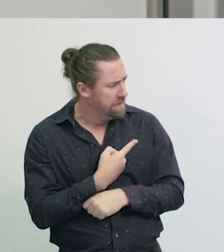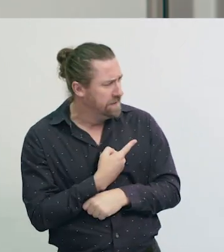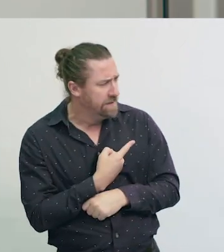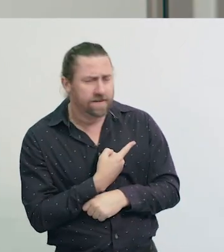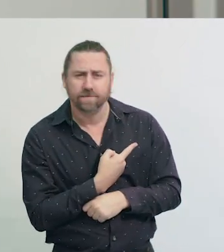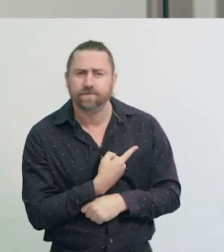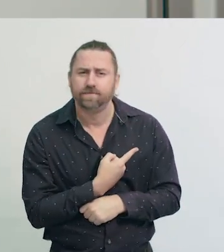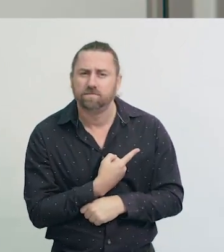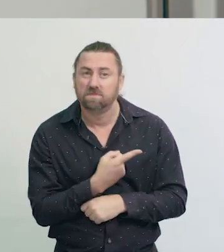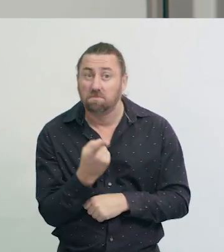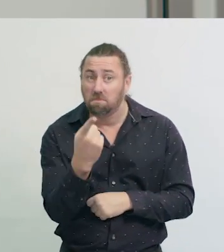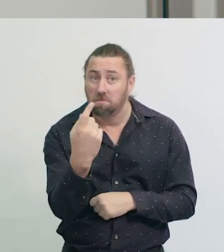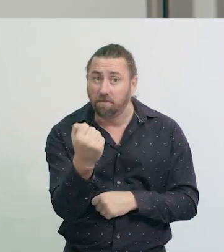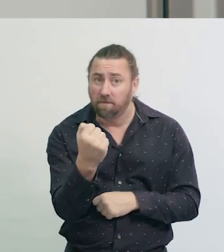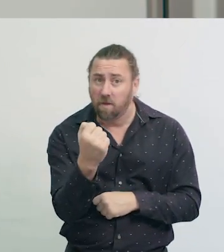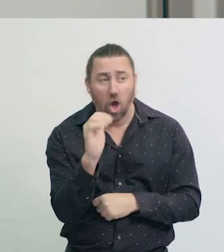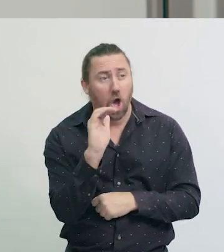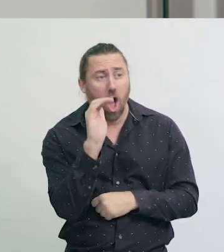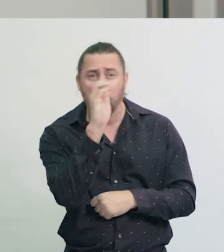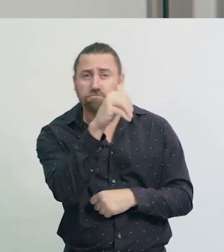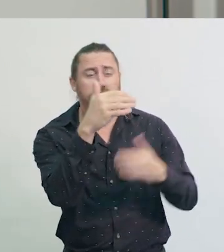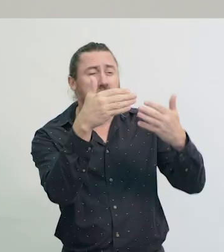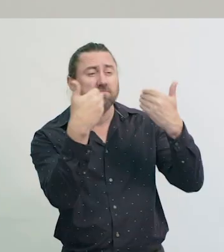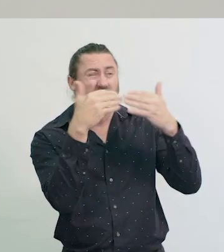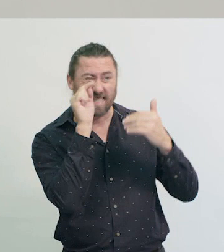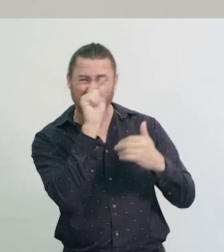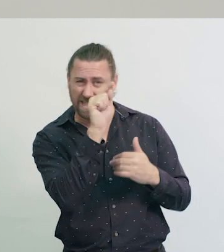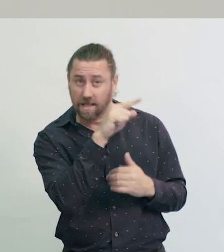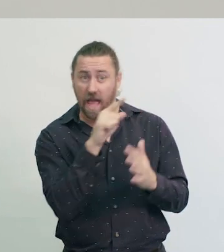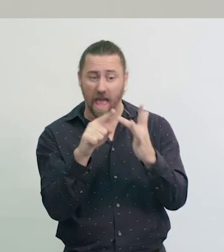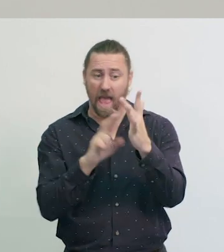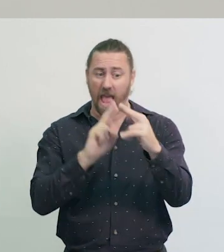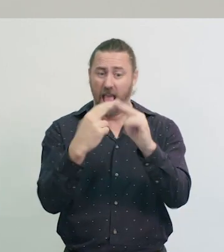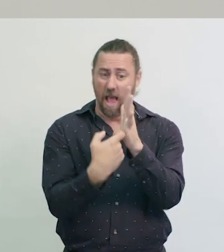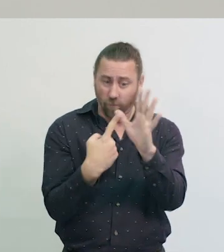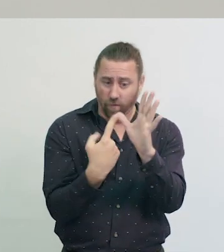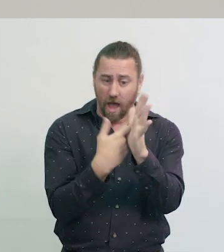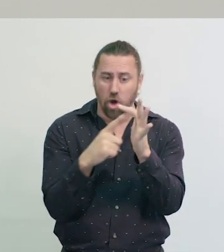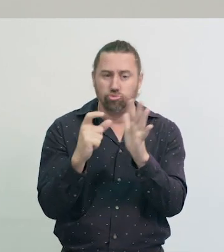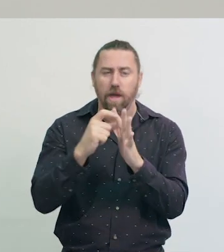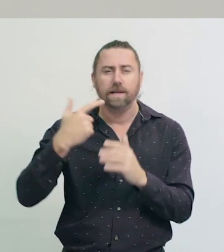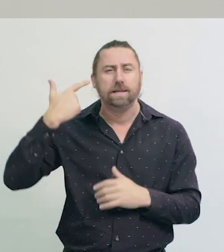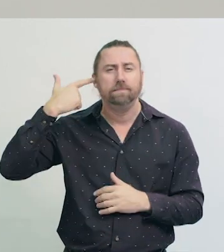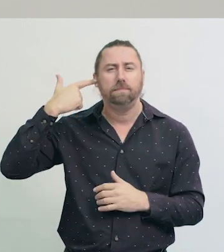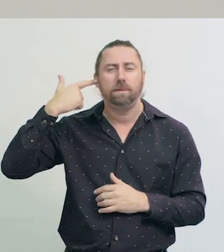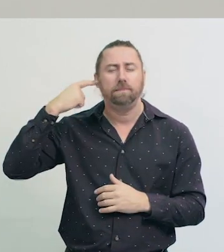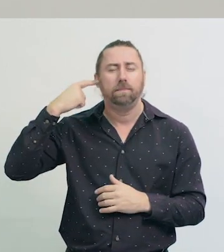You may even have one in your own medicine cabinet at home. It's an infrared ear thermometer, and is an everyday application